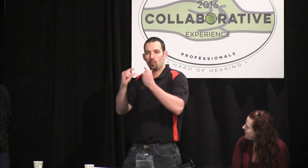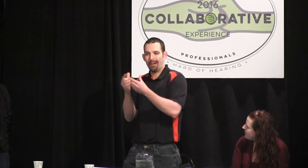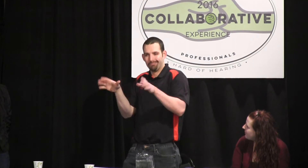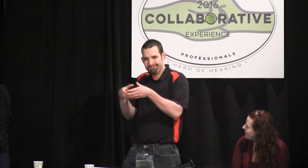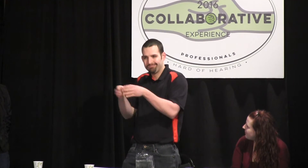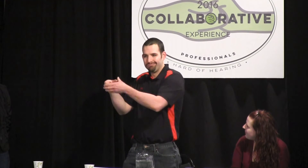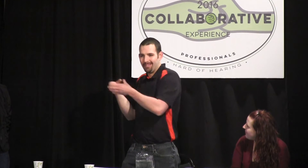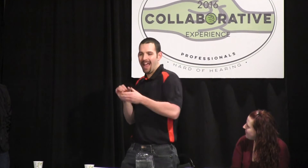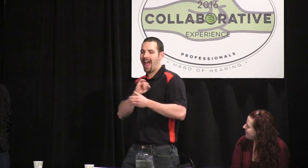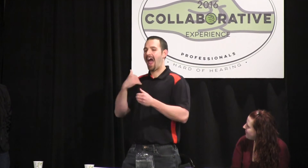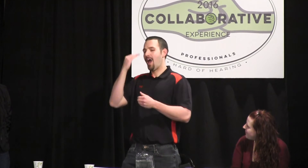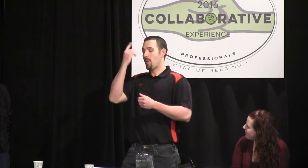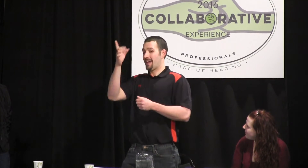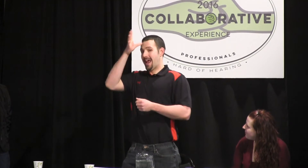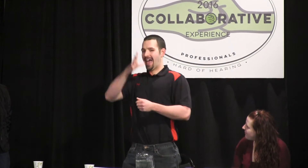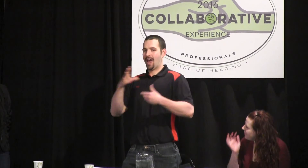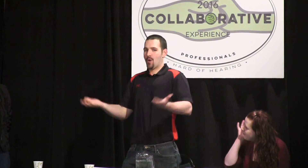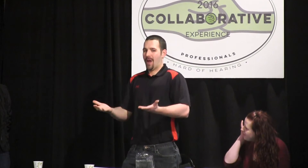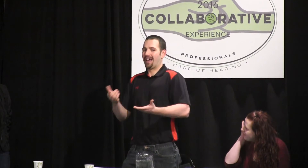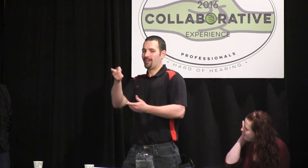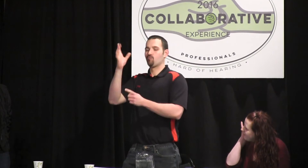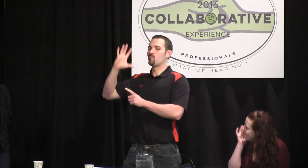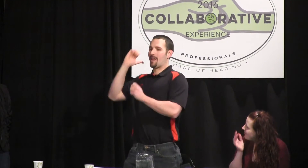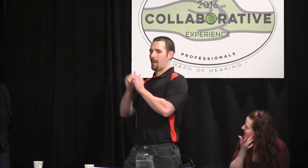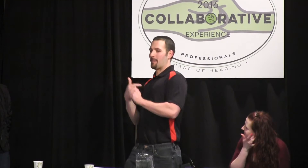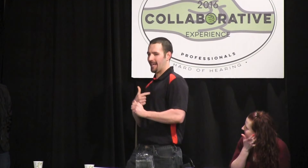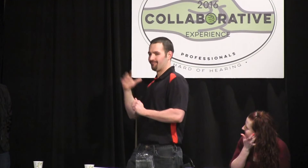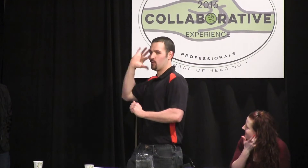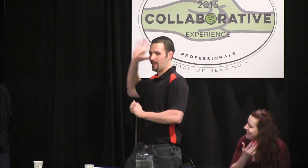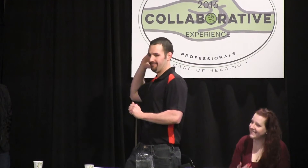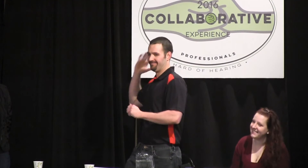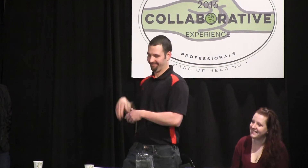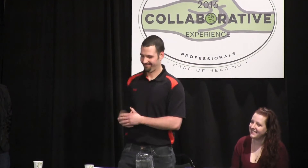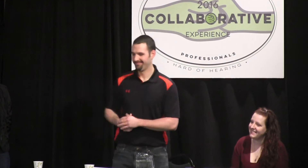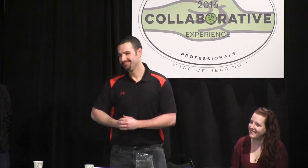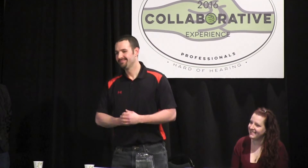I was mainstreamed actually and so, you know, we had a small group of us that were there so my dad used to be --